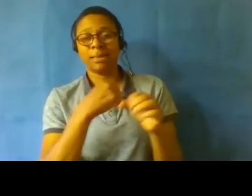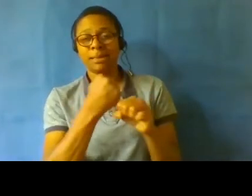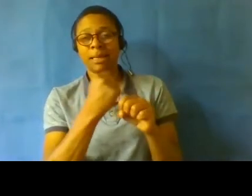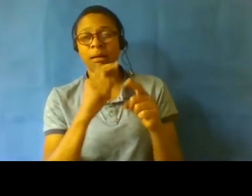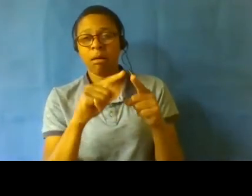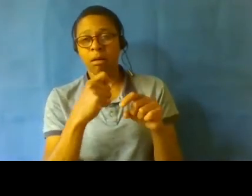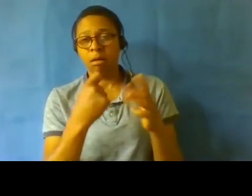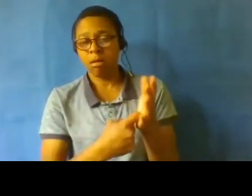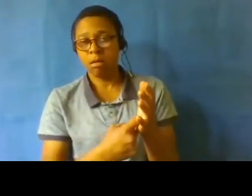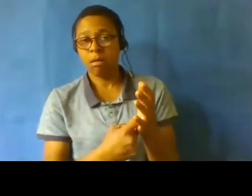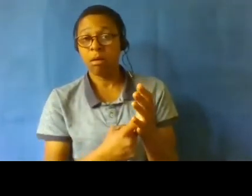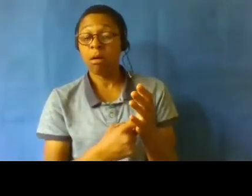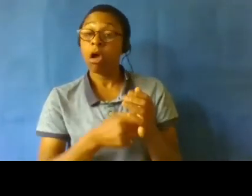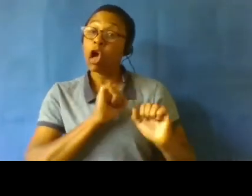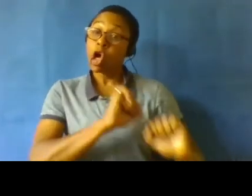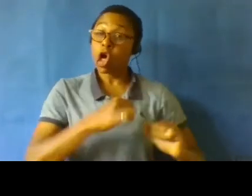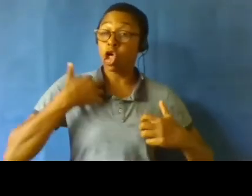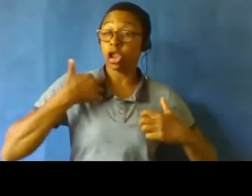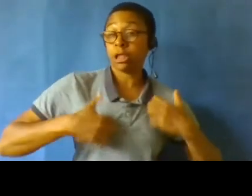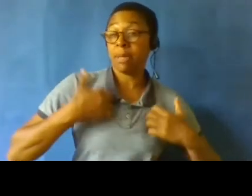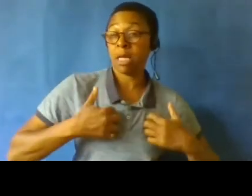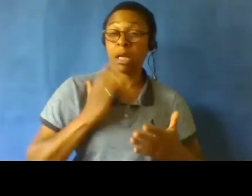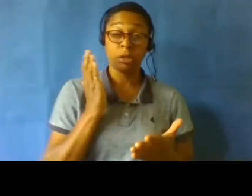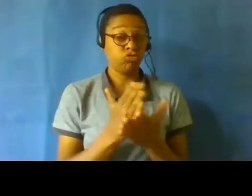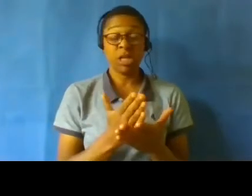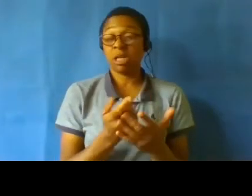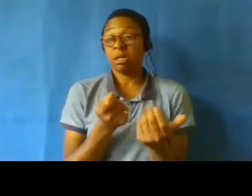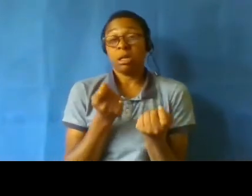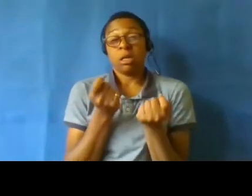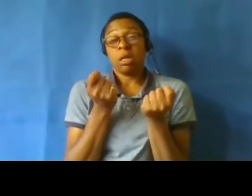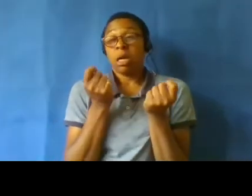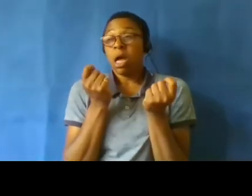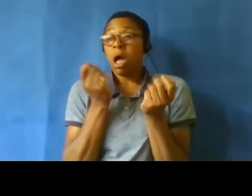a massive authentic mode of being this reminds me of a famous quote from Martin